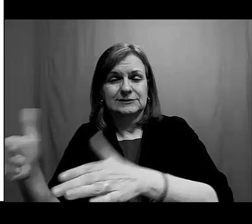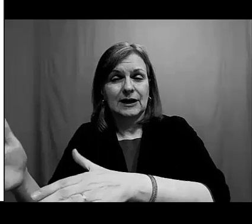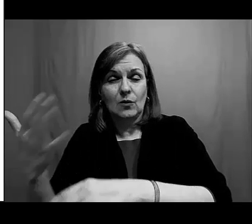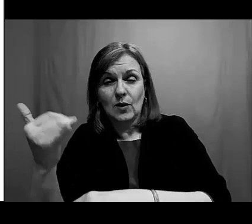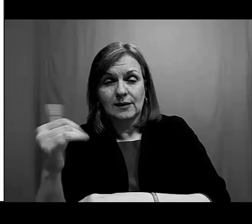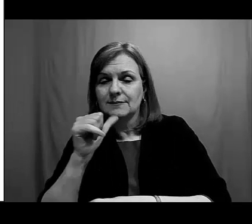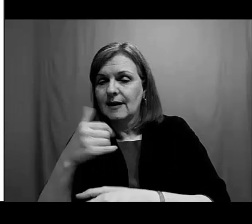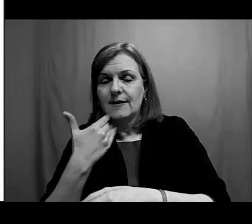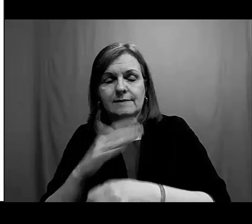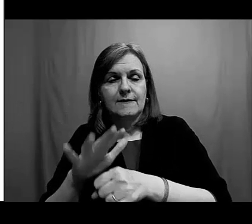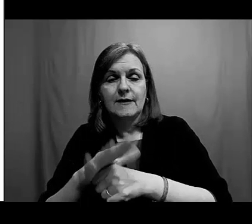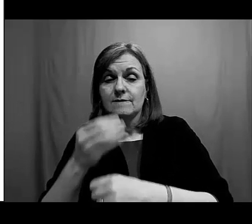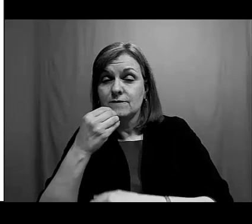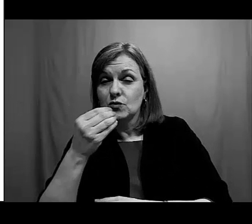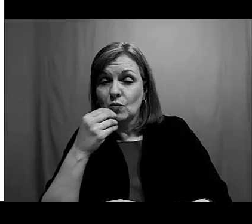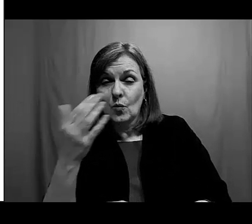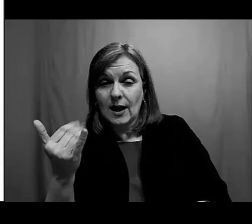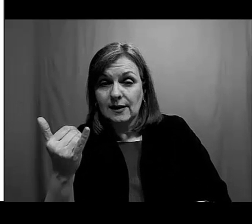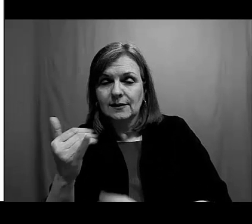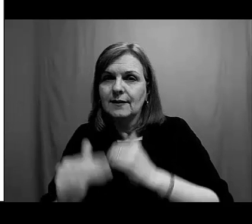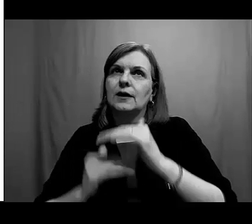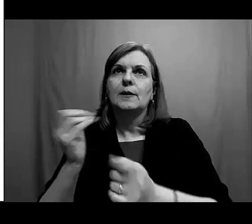because there's too many of them